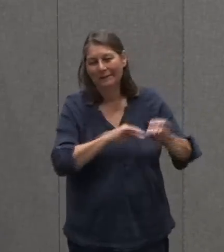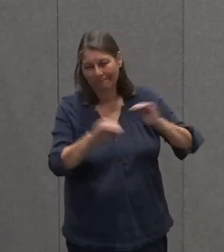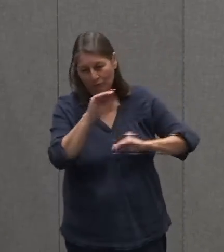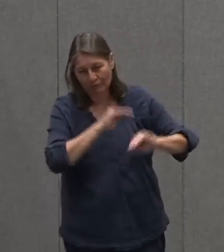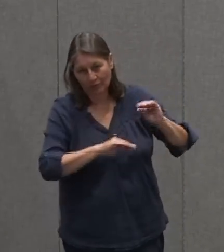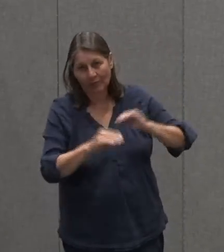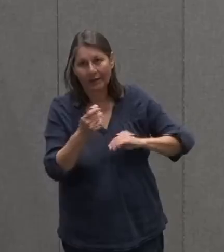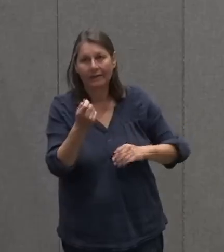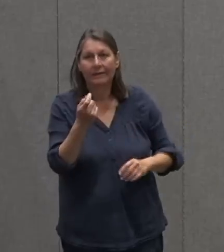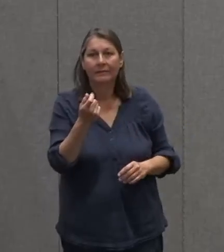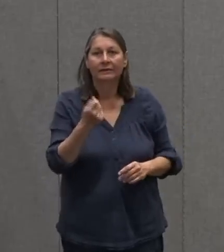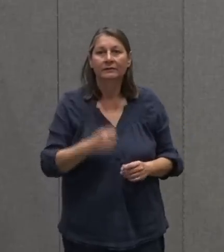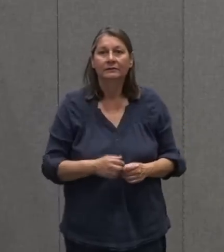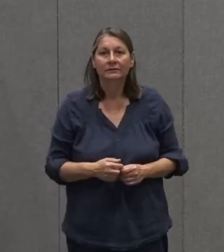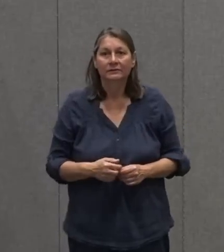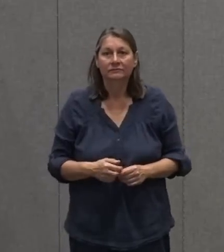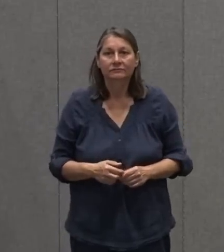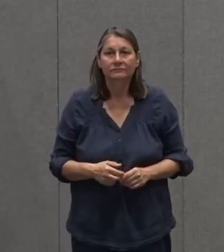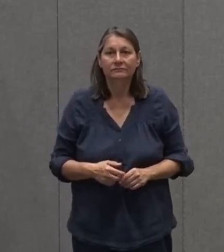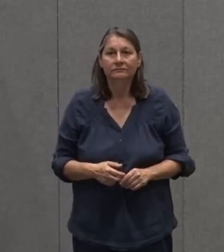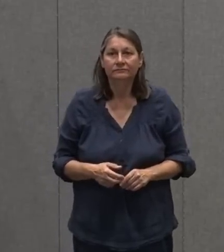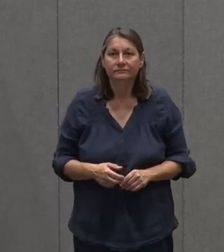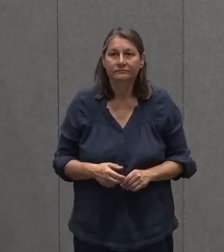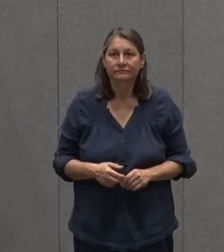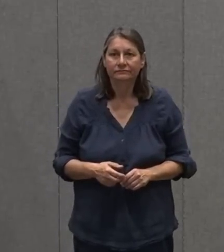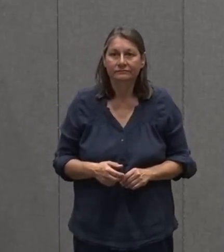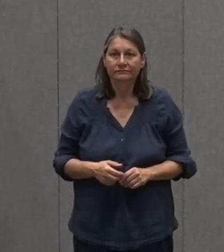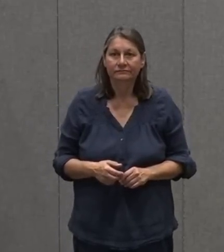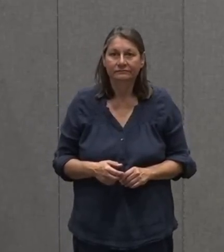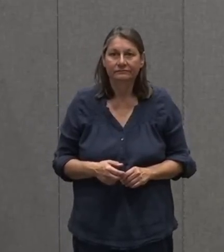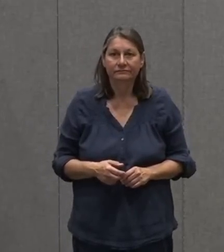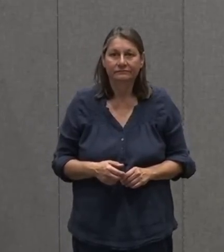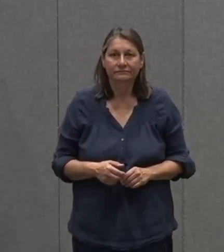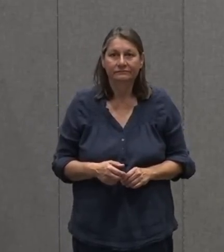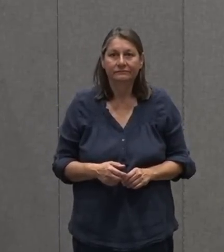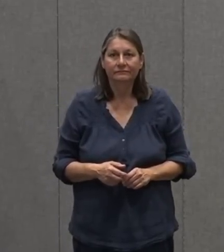We have a problem that I from a site that I love.